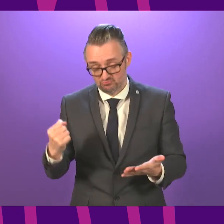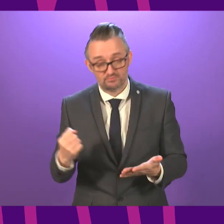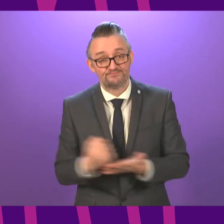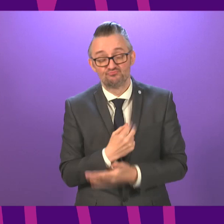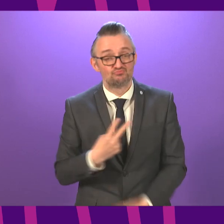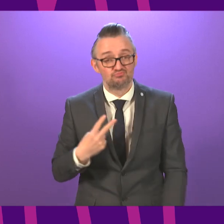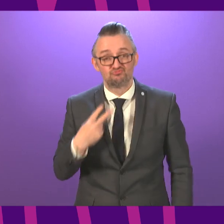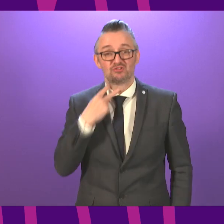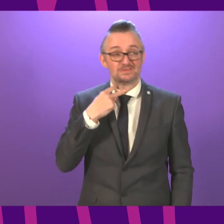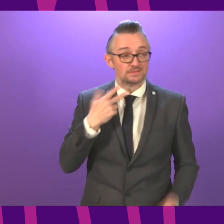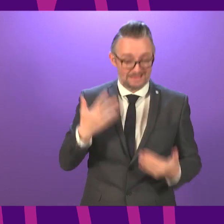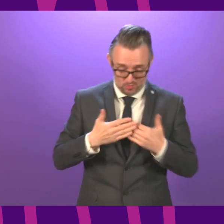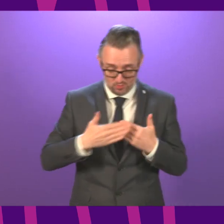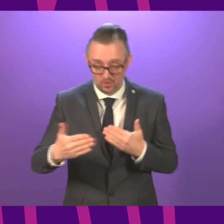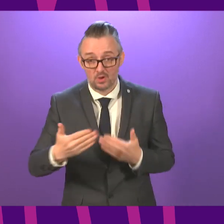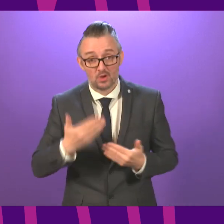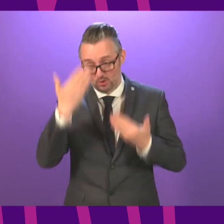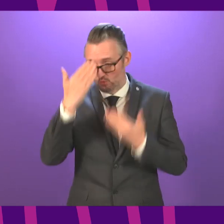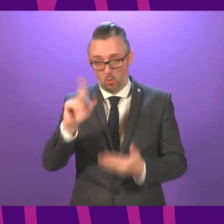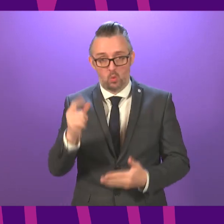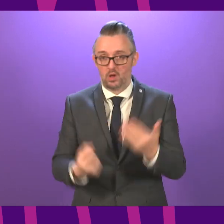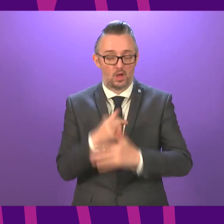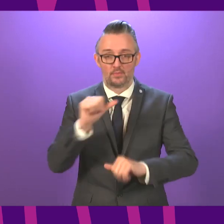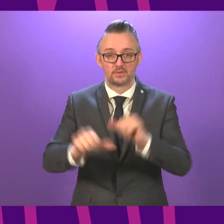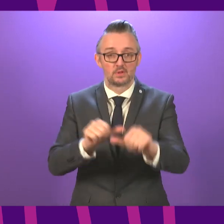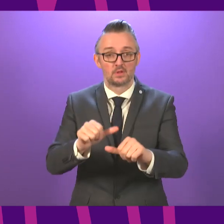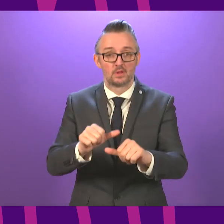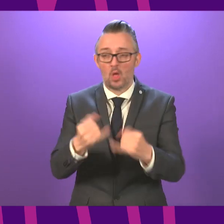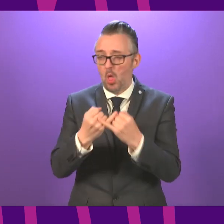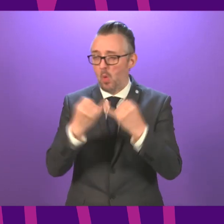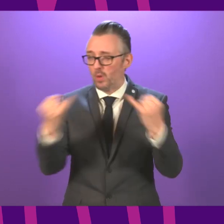In the midst of a pandemic and the worst economic recession of our lives, Scotland is having to cope